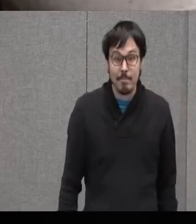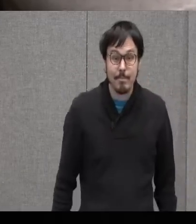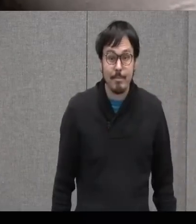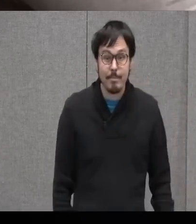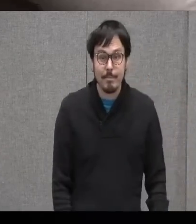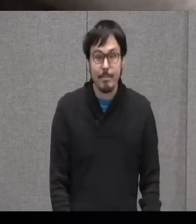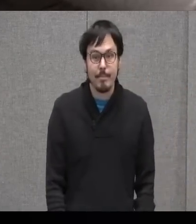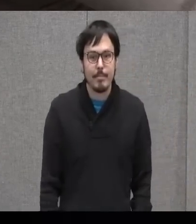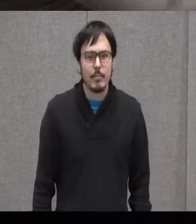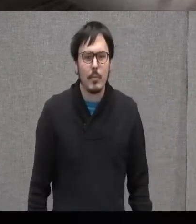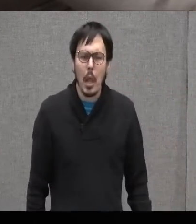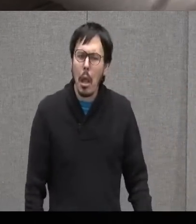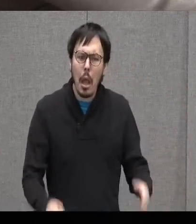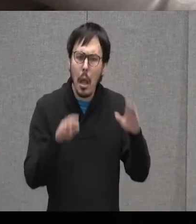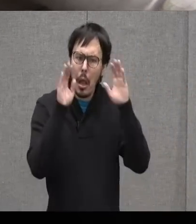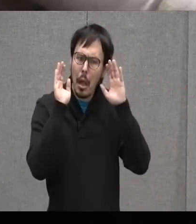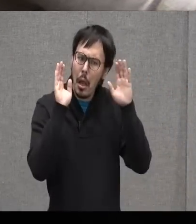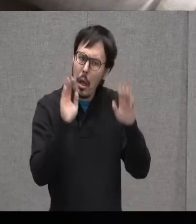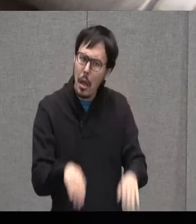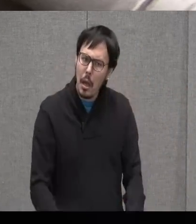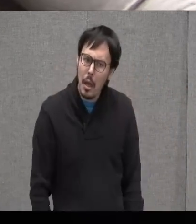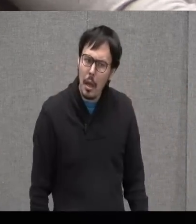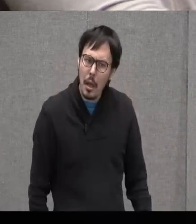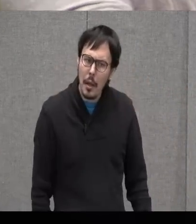I didn't know that about pizza.